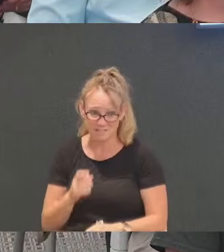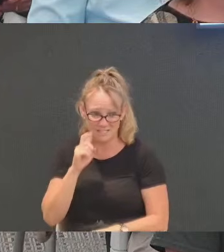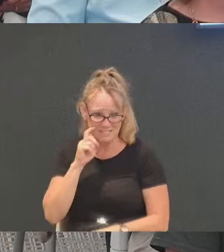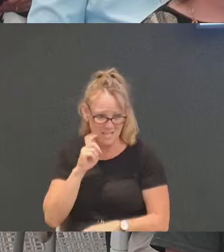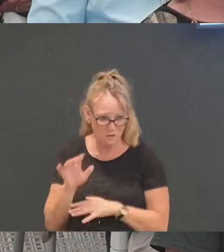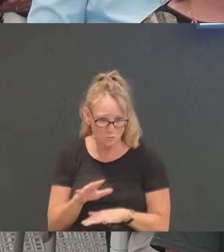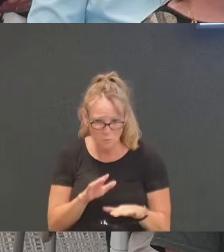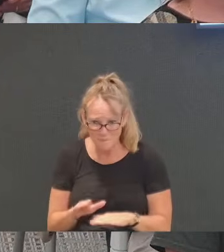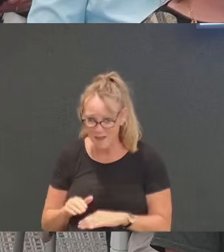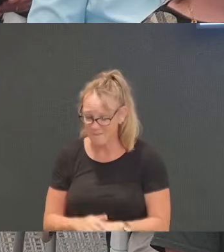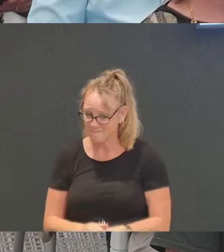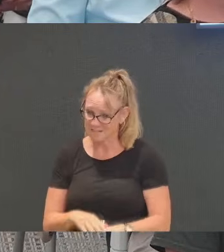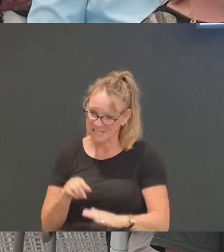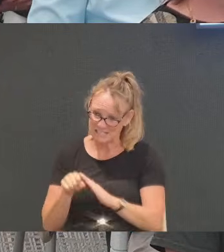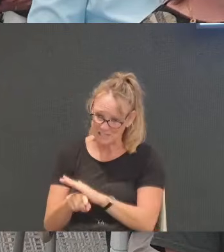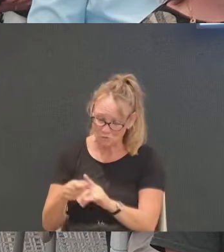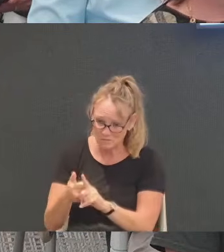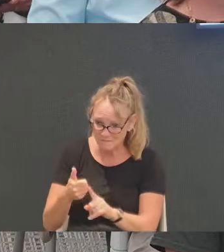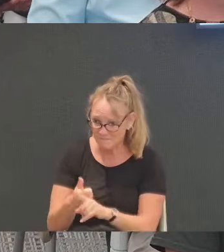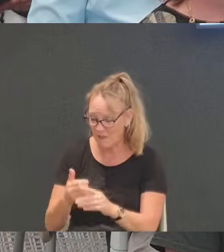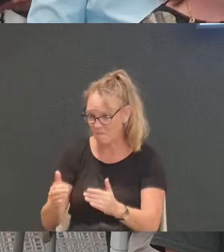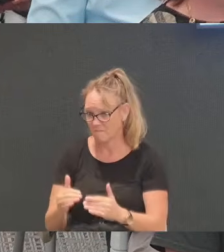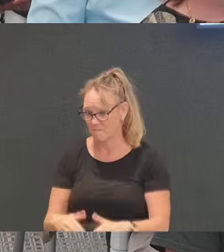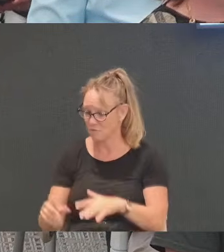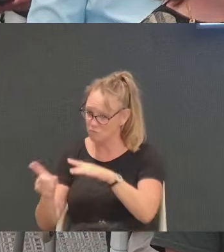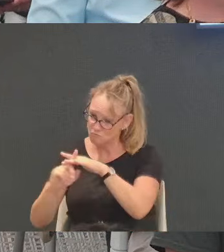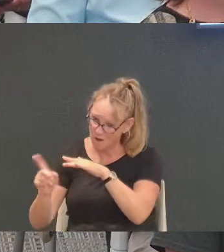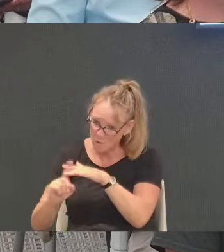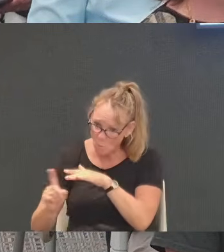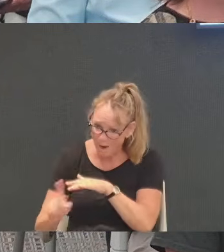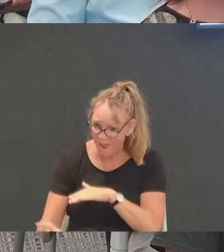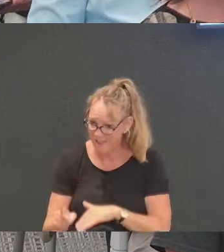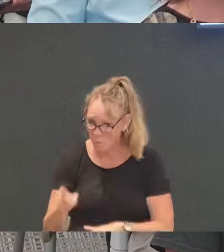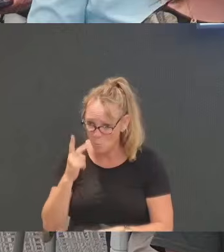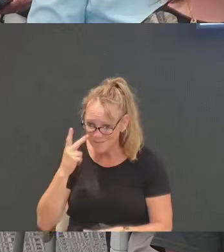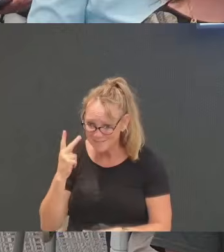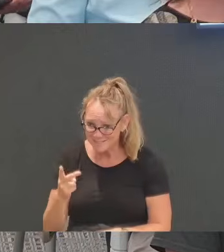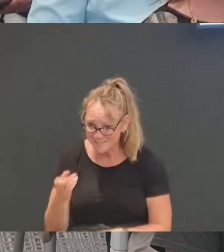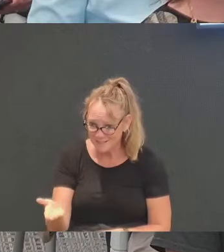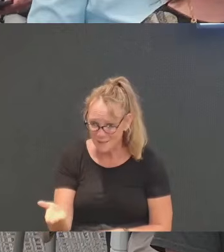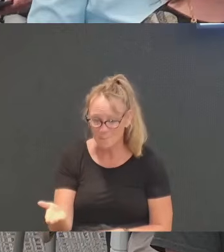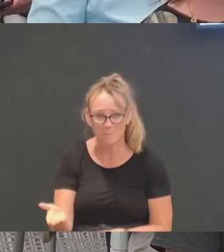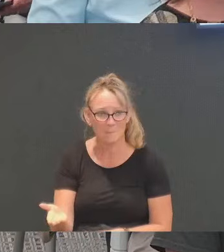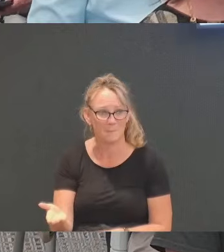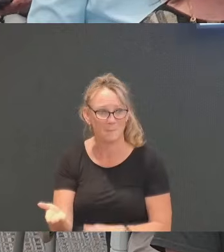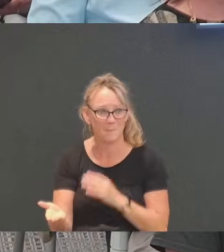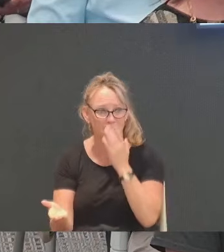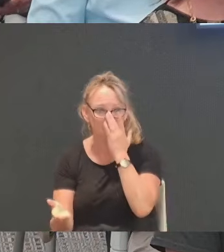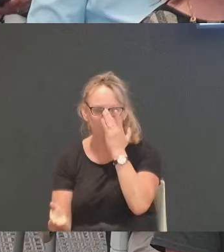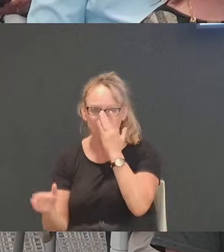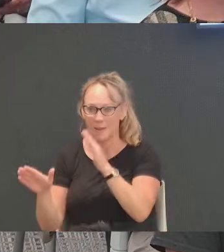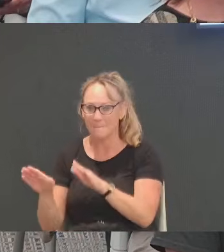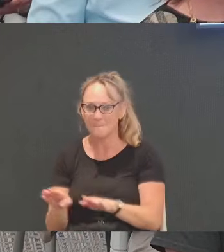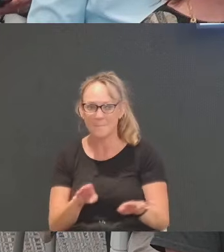suicidality, running away, and more. I remind people behavior is the language of children who